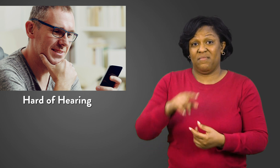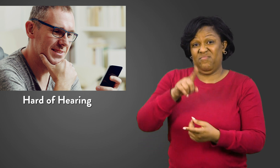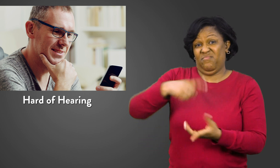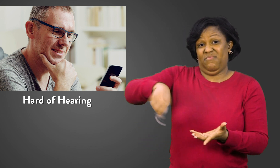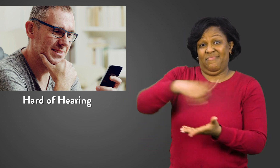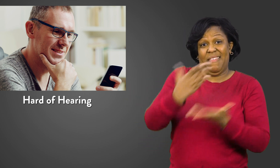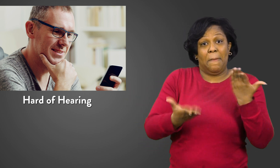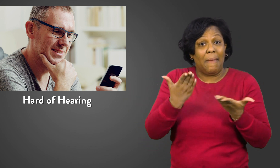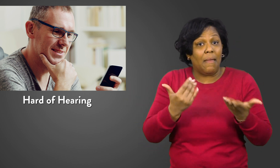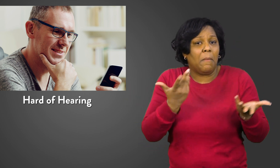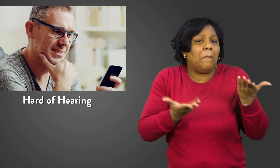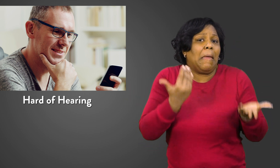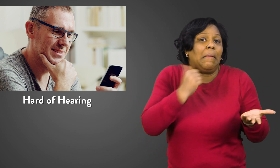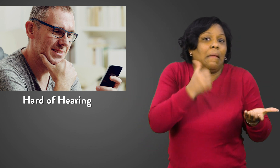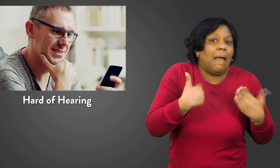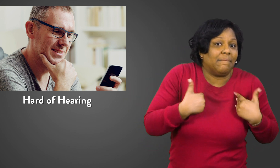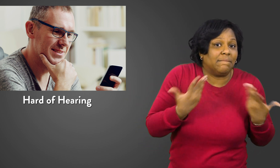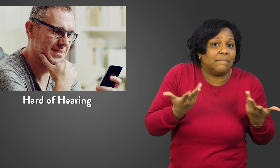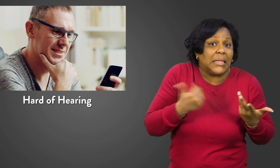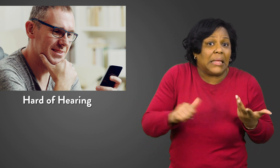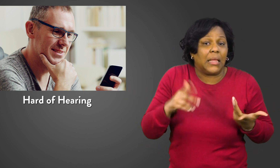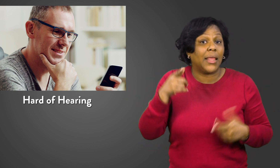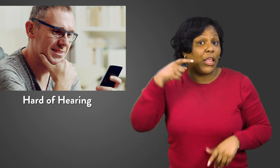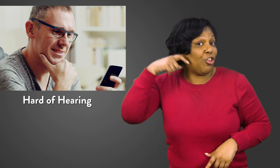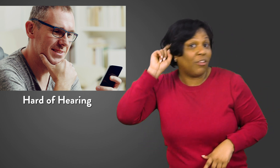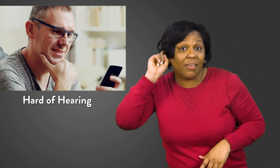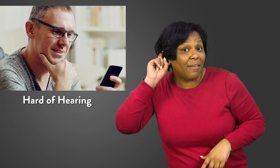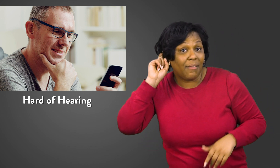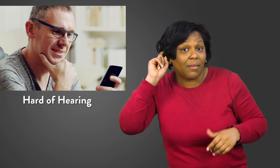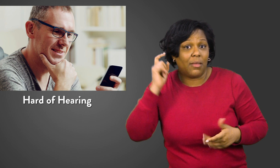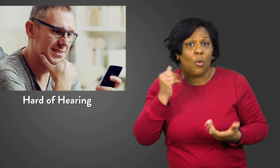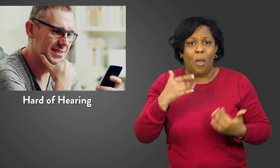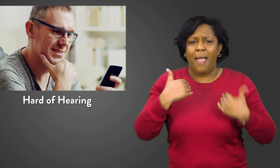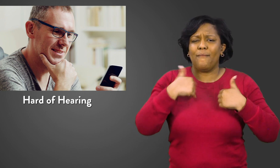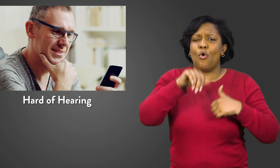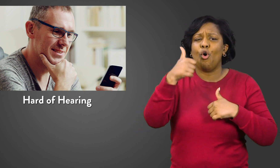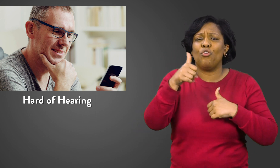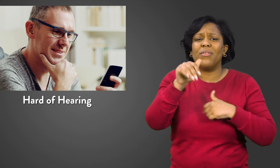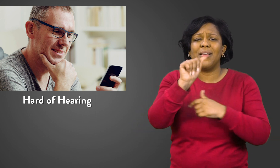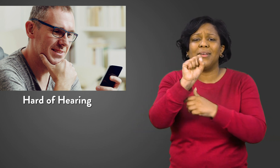They may or may not have hearing aids or other assistive listening devices.